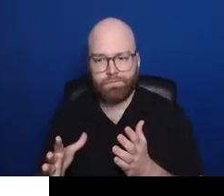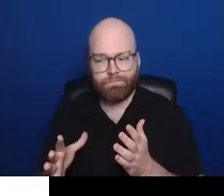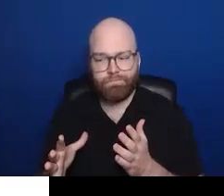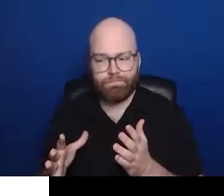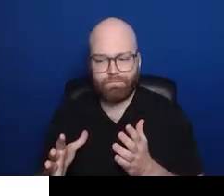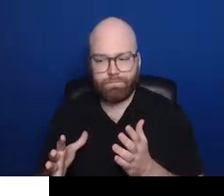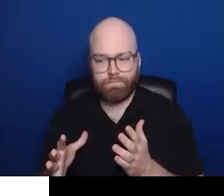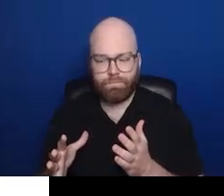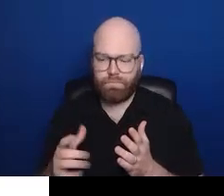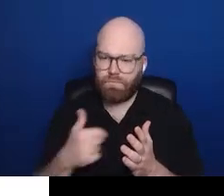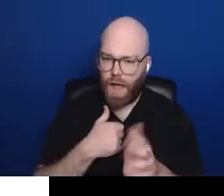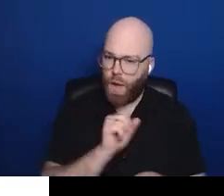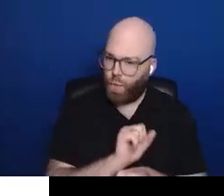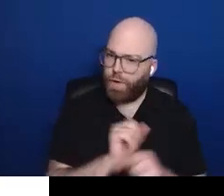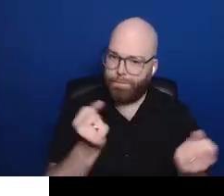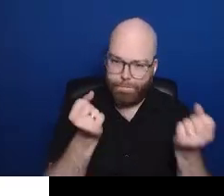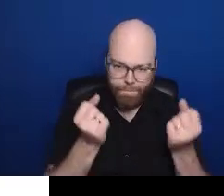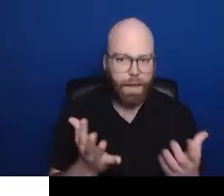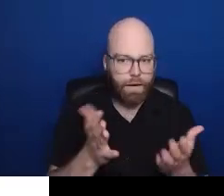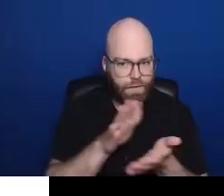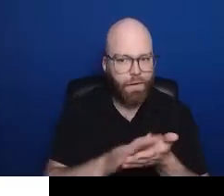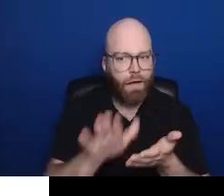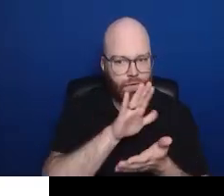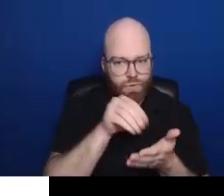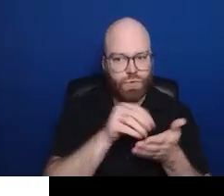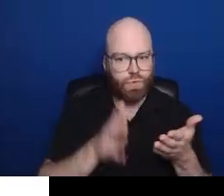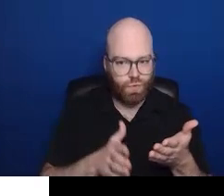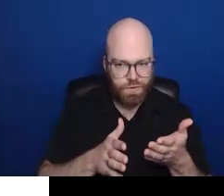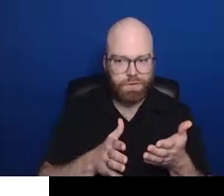college students because I service, students in Fresno City,